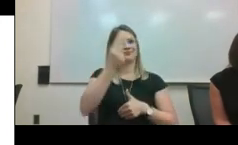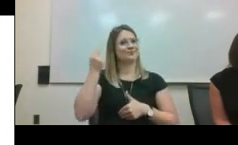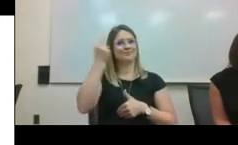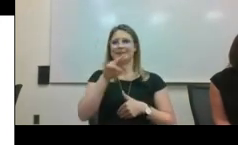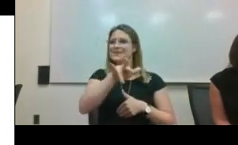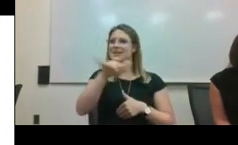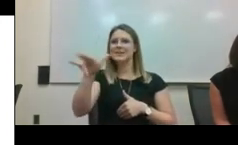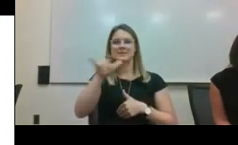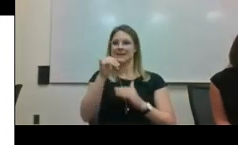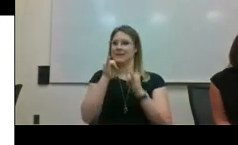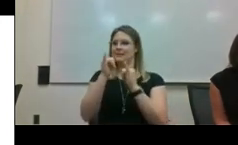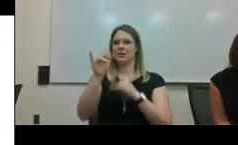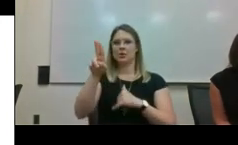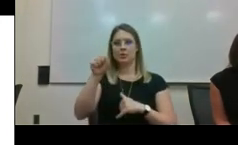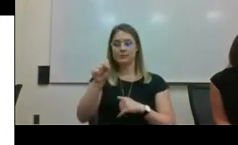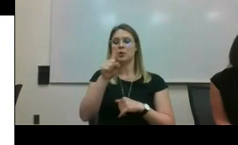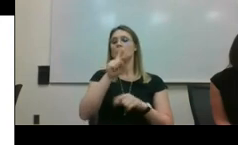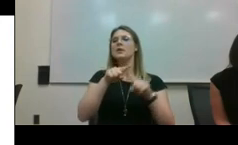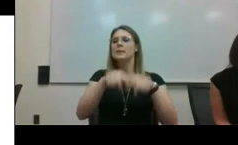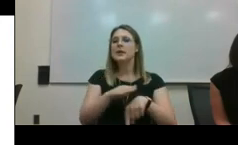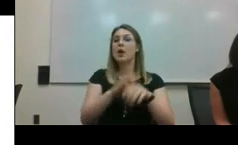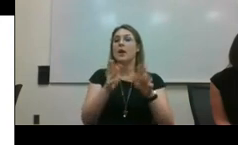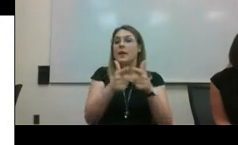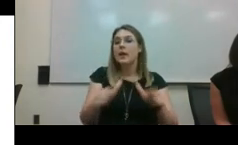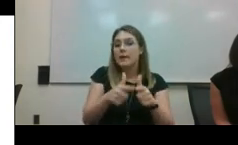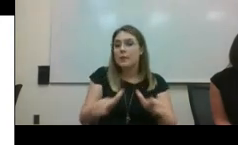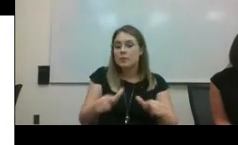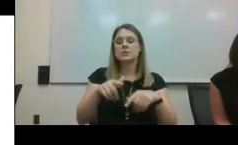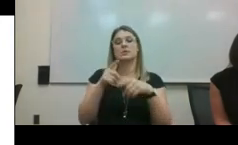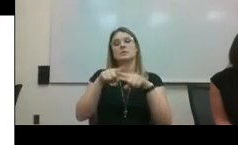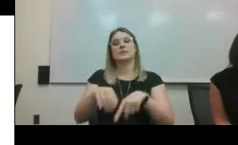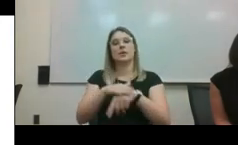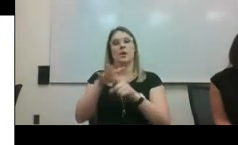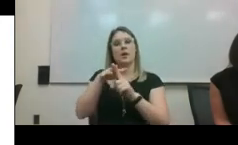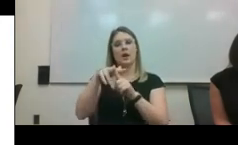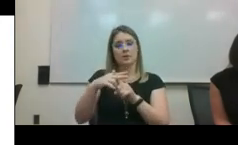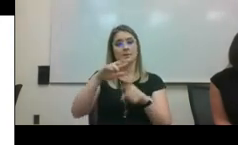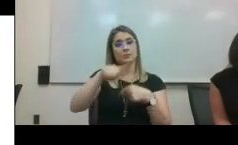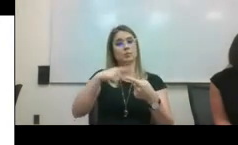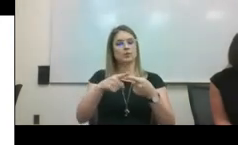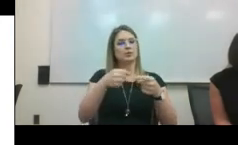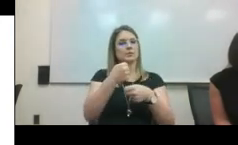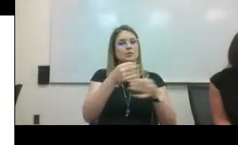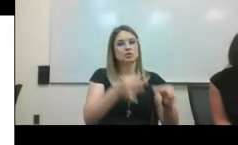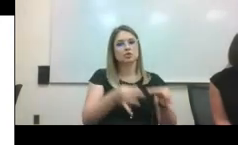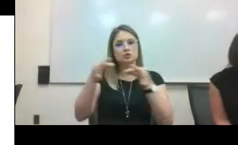So, it really is context specific and language specific when you're making that decision about how far to go down that road.